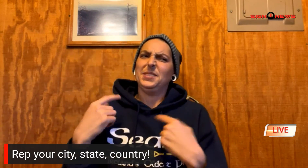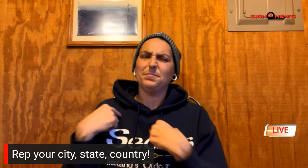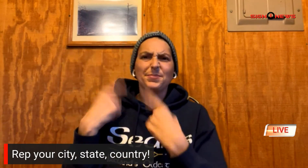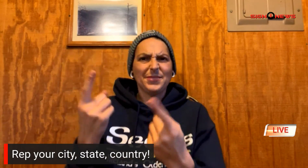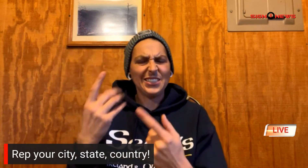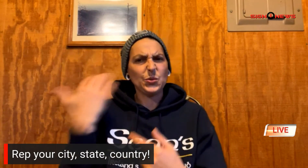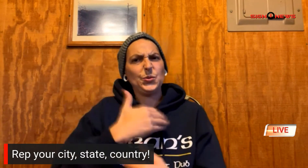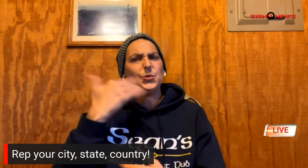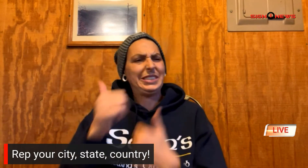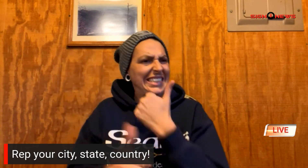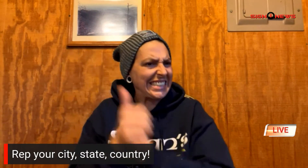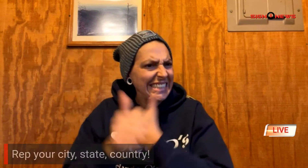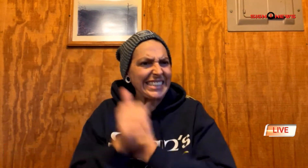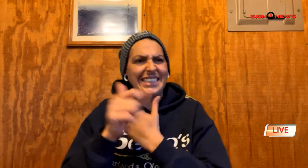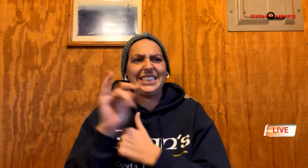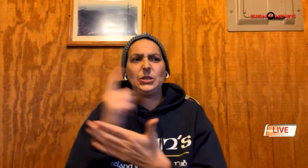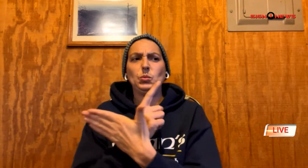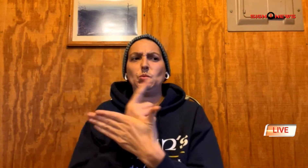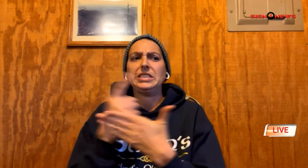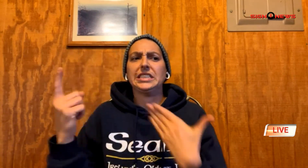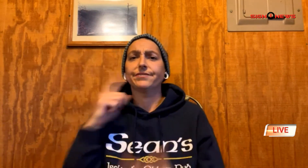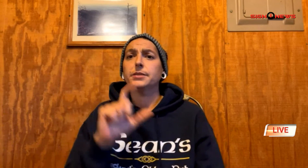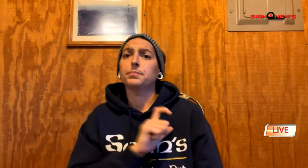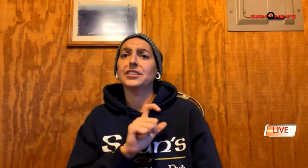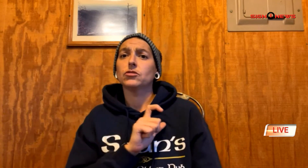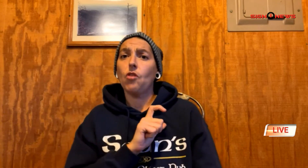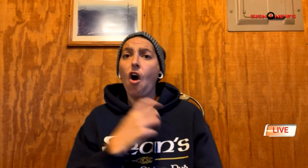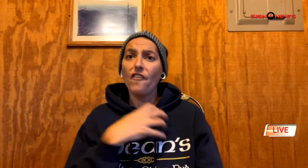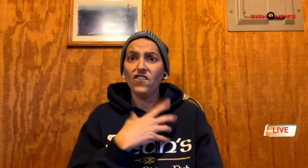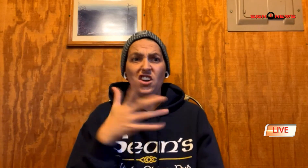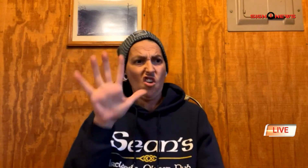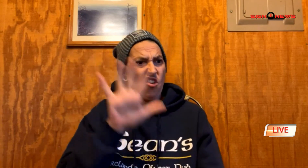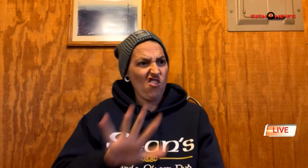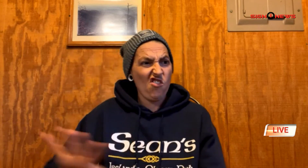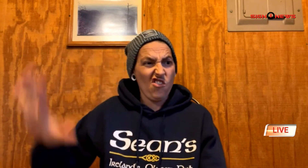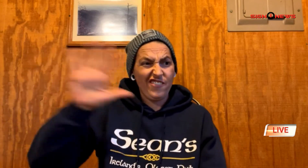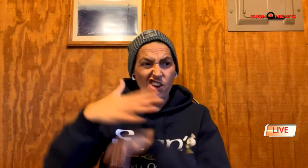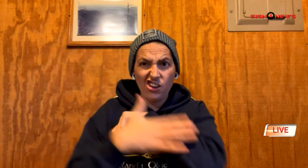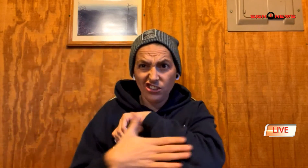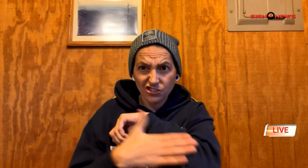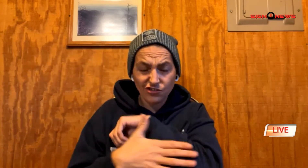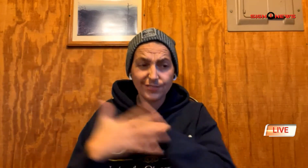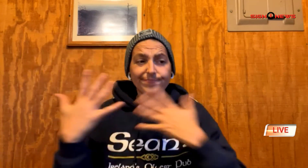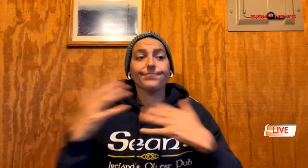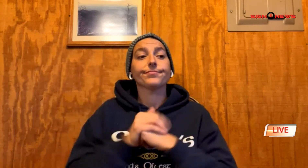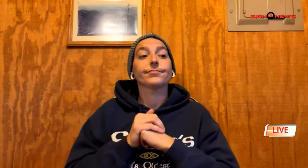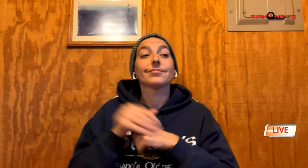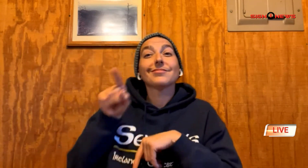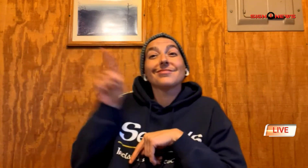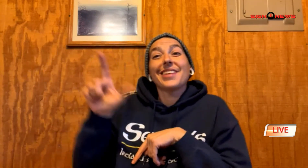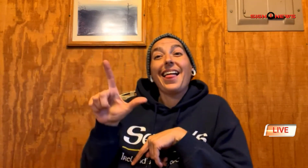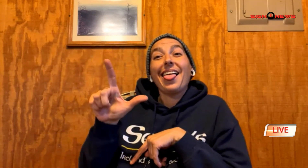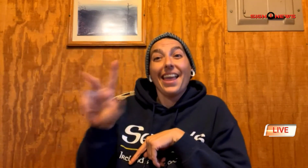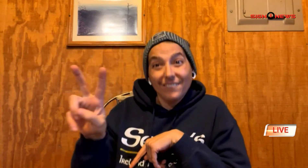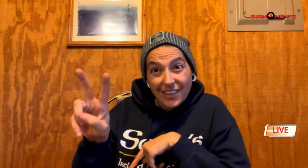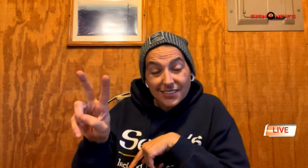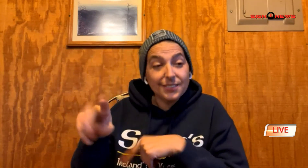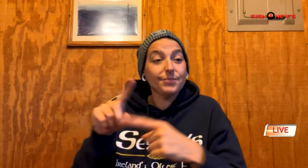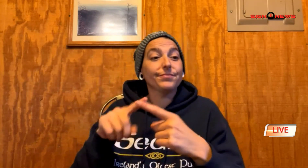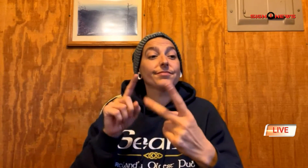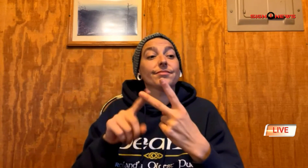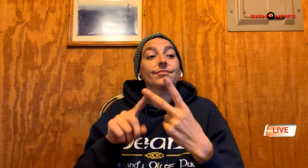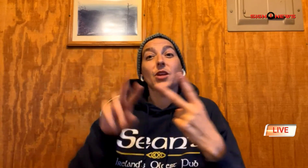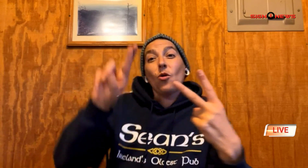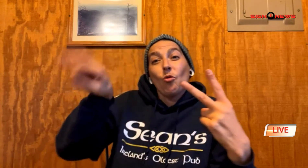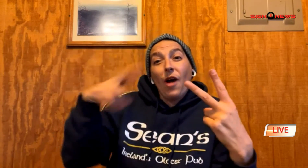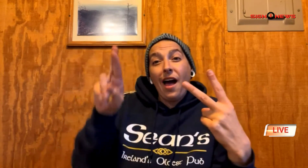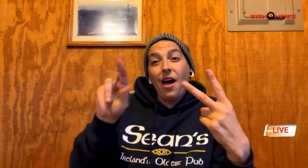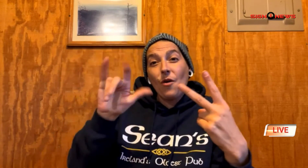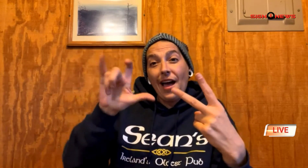this has been a deadly week for police officers across the country in Las Vegas Raleigh North